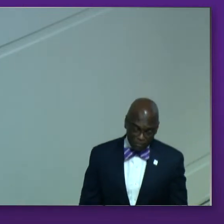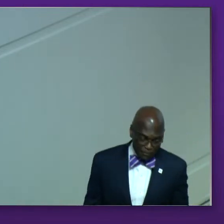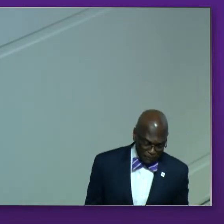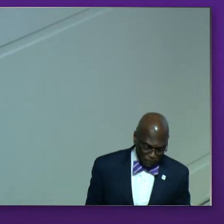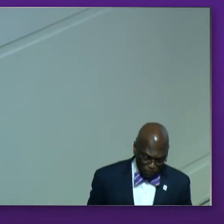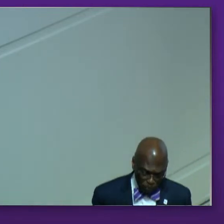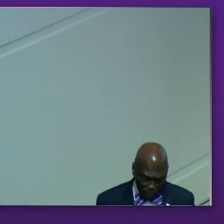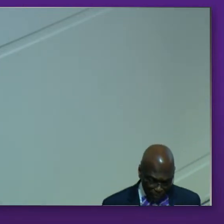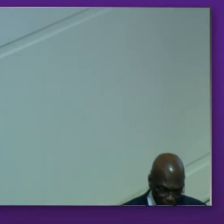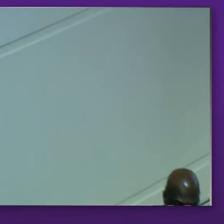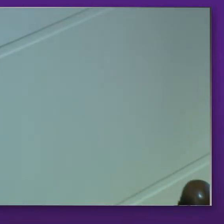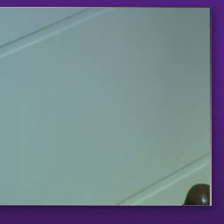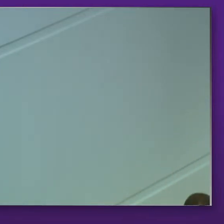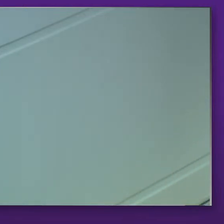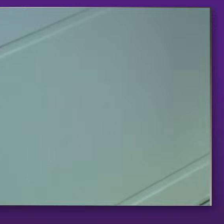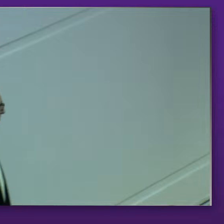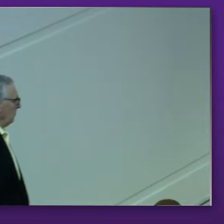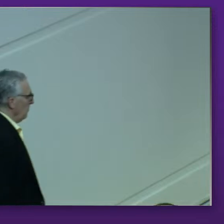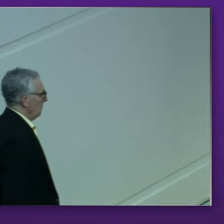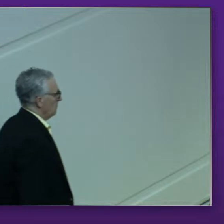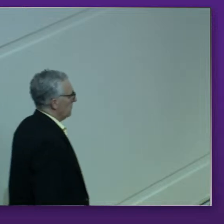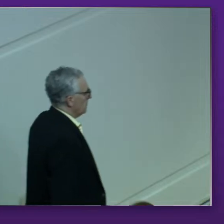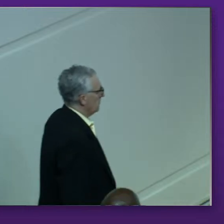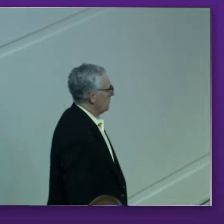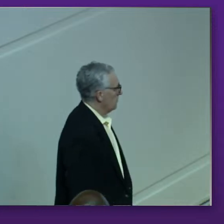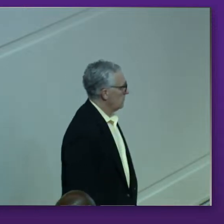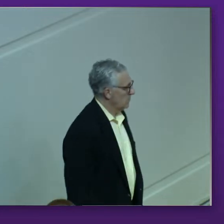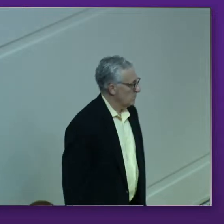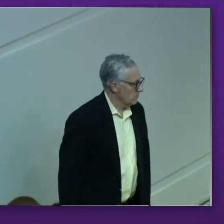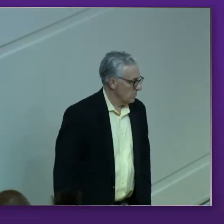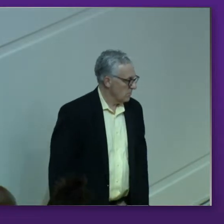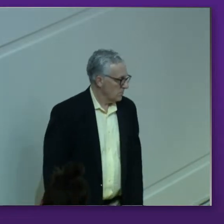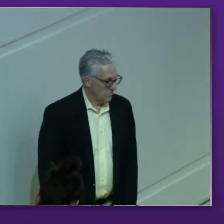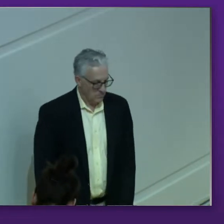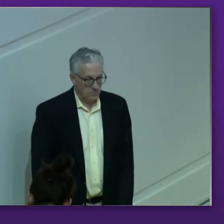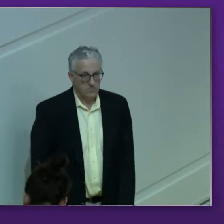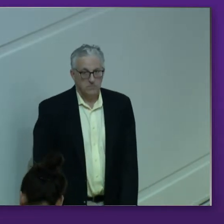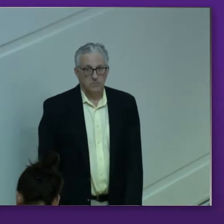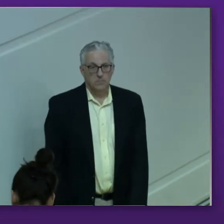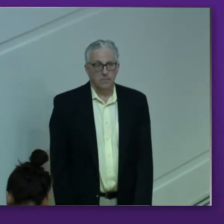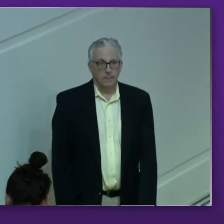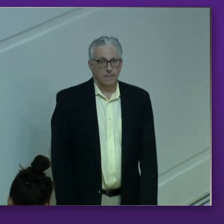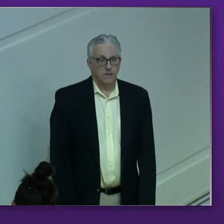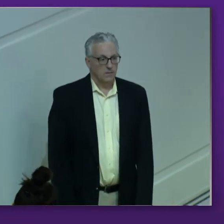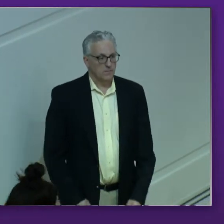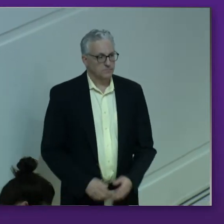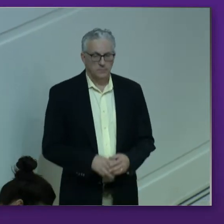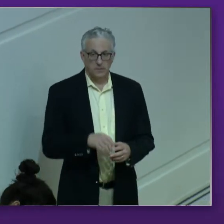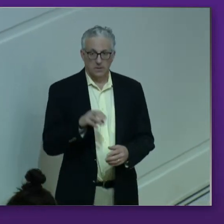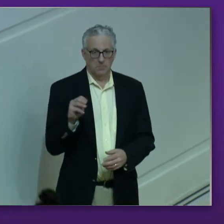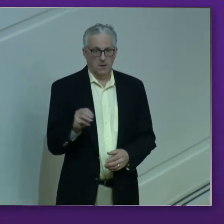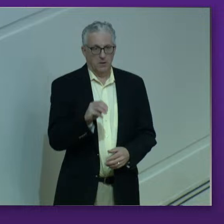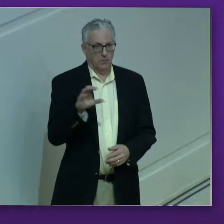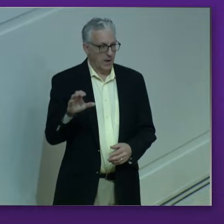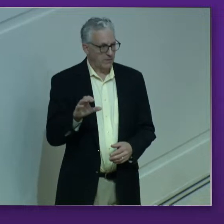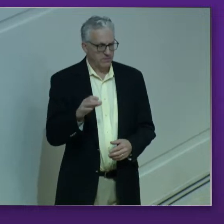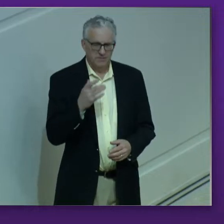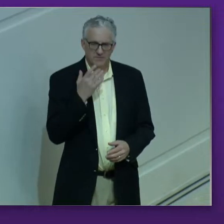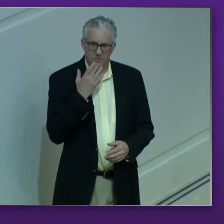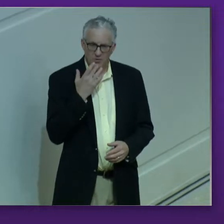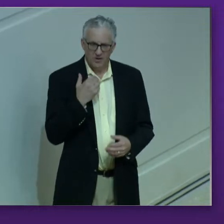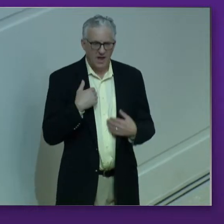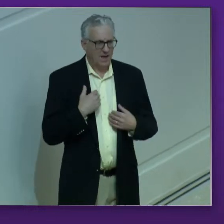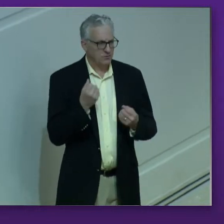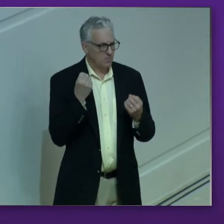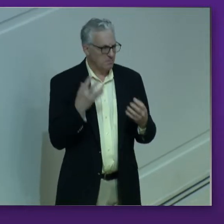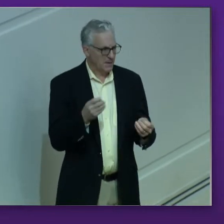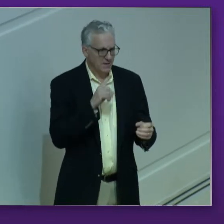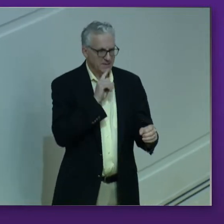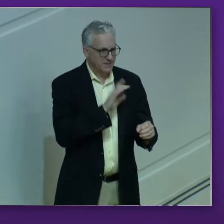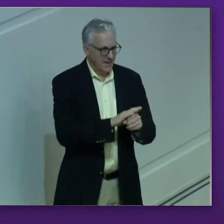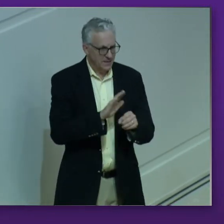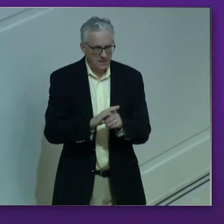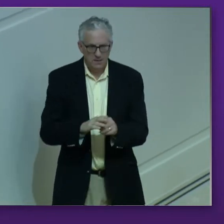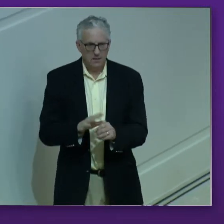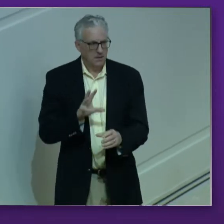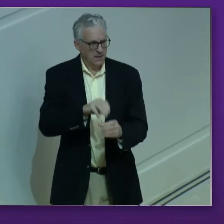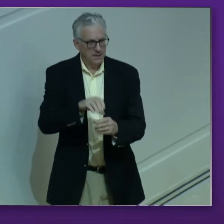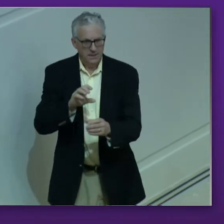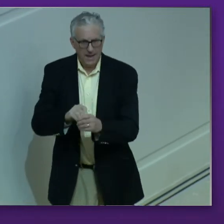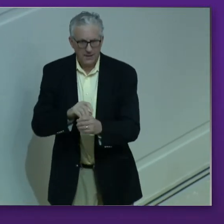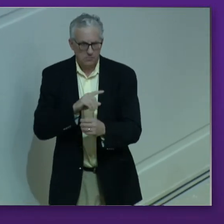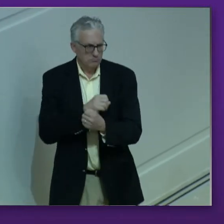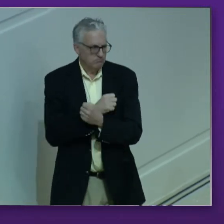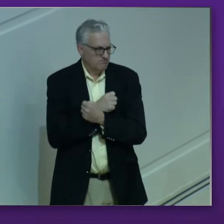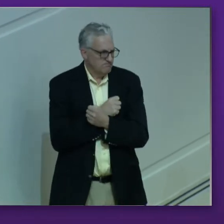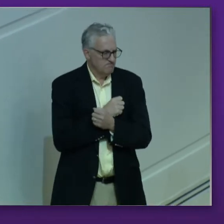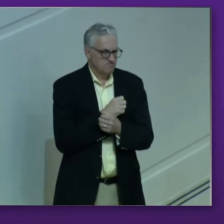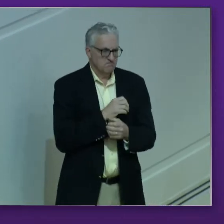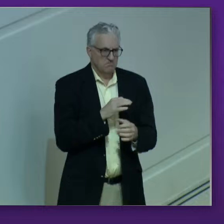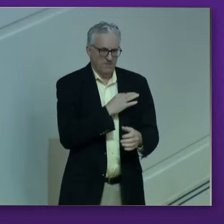MONTGOMERY COLLEGE IS